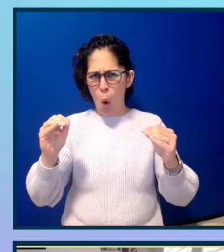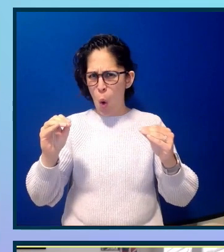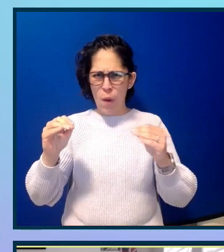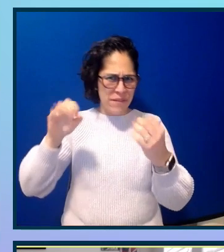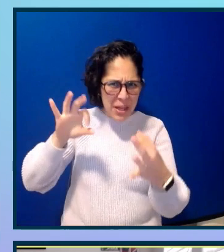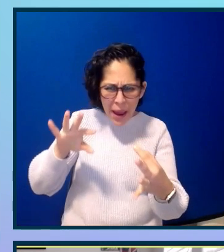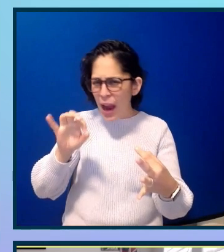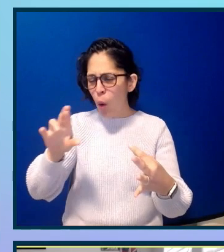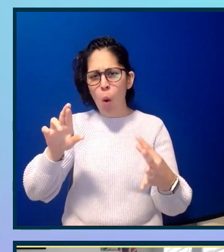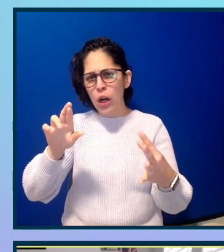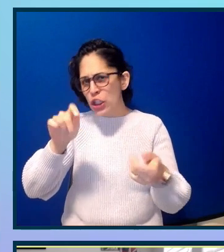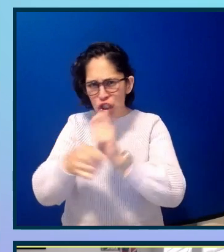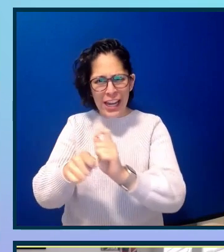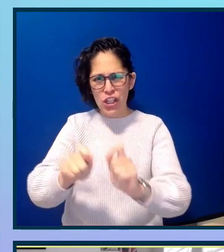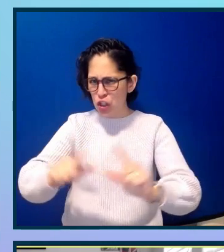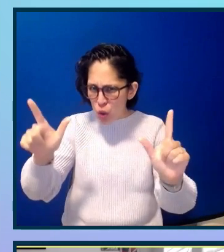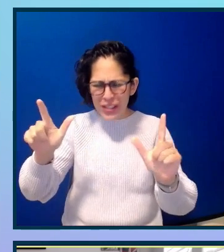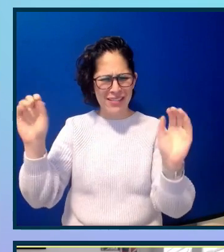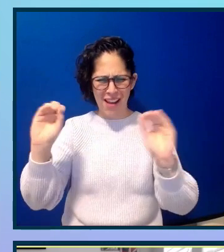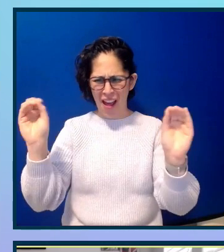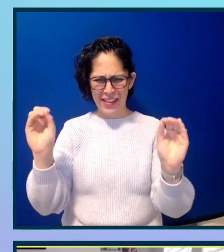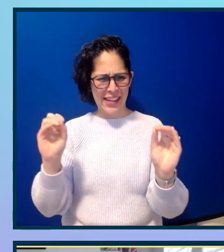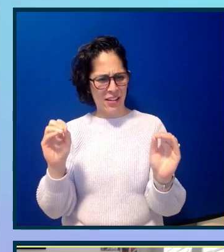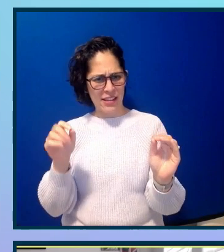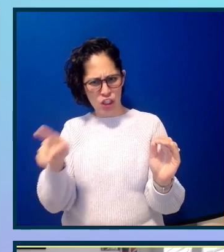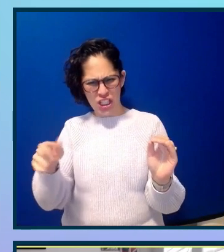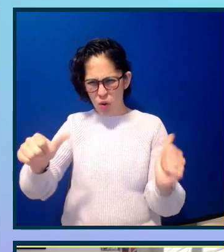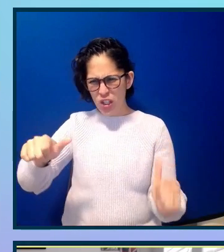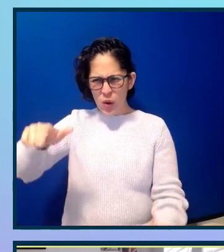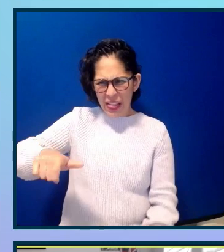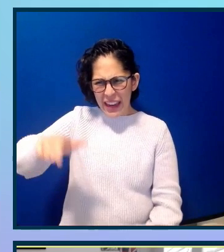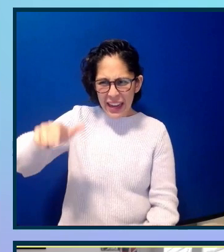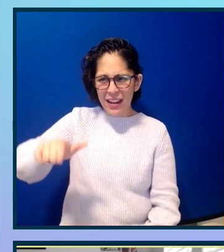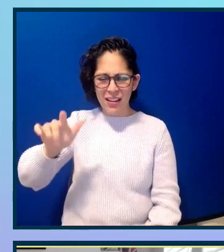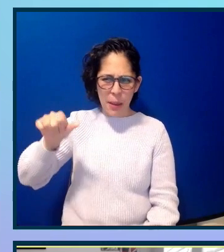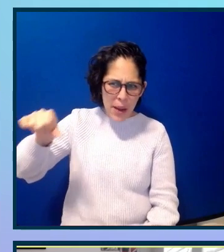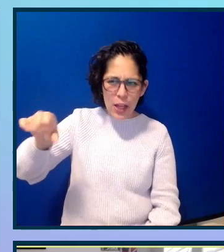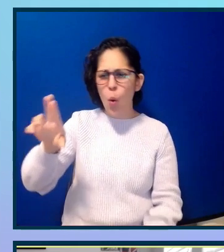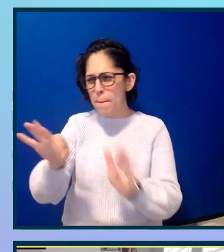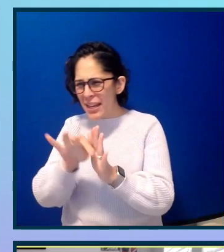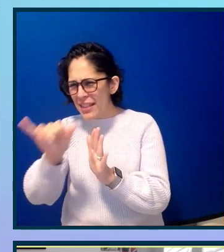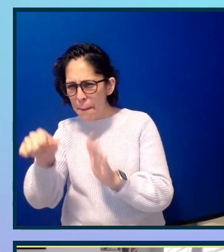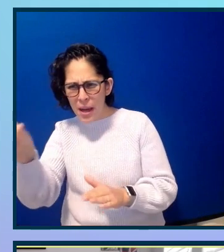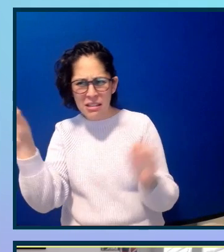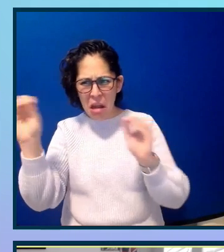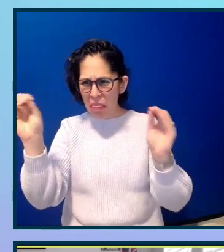from her actual action of clicking that button or selecting that button. Nothing happens next.